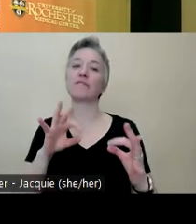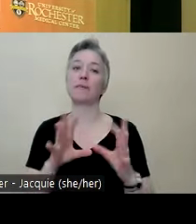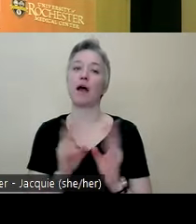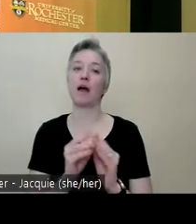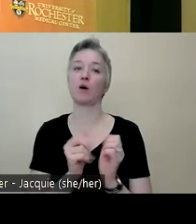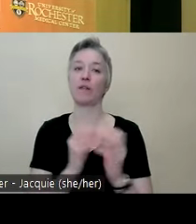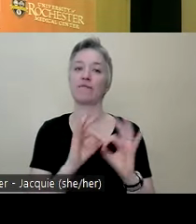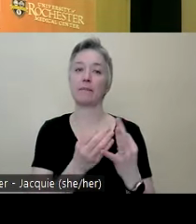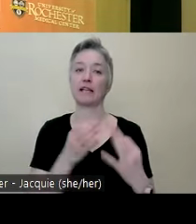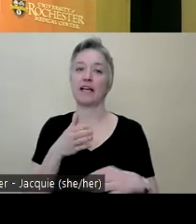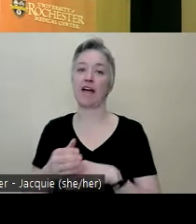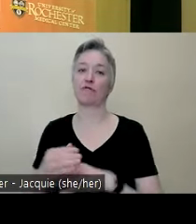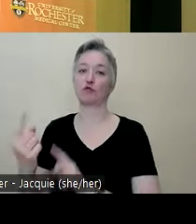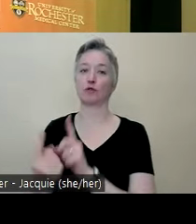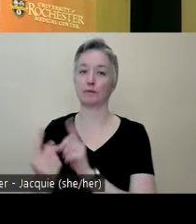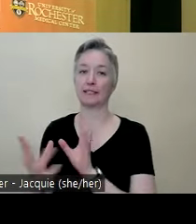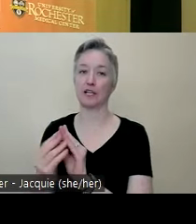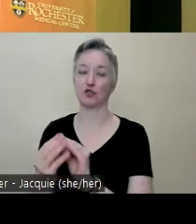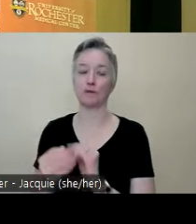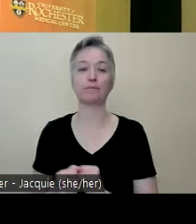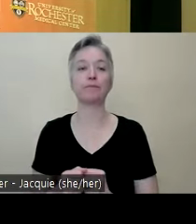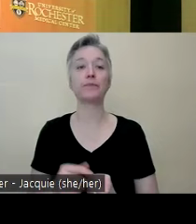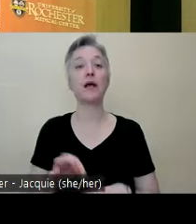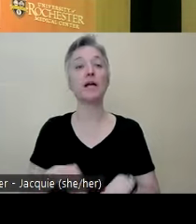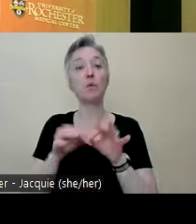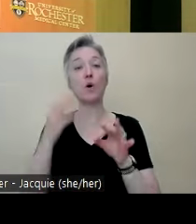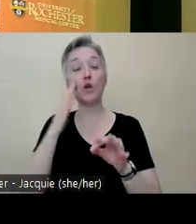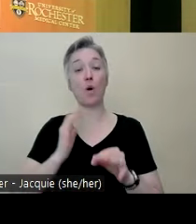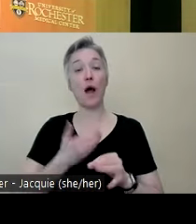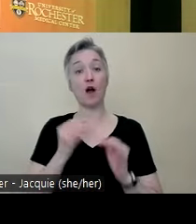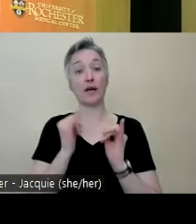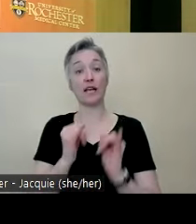important to know our individual experiences with sensory input on a day-to-day basis are